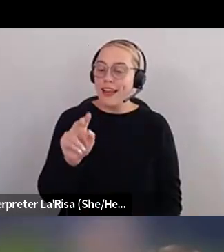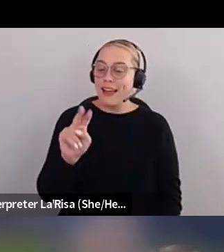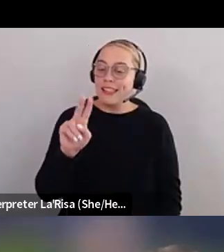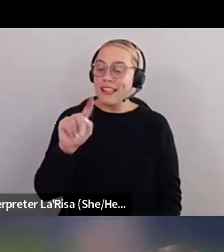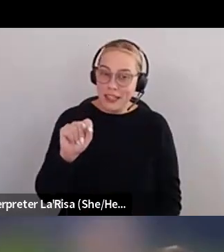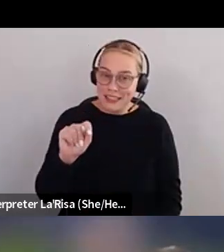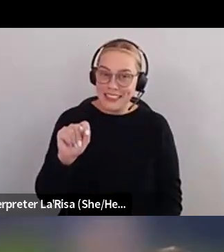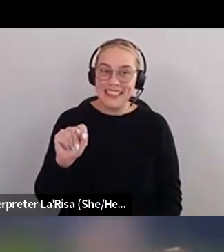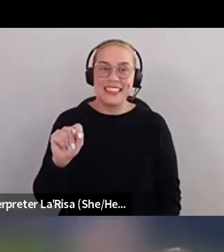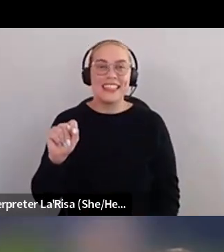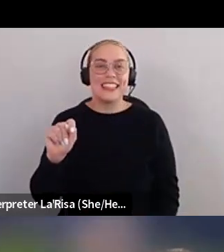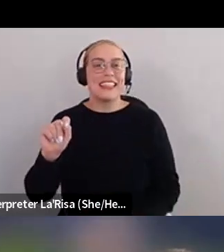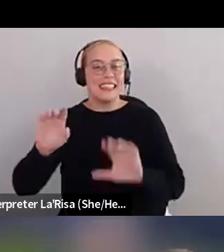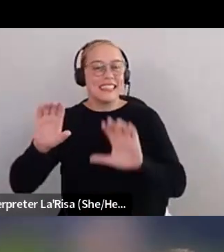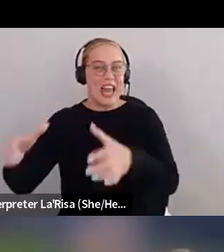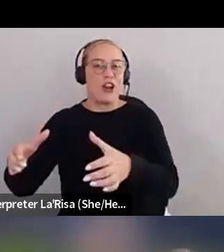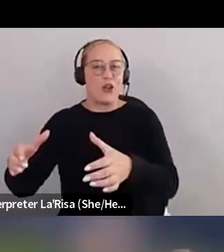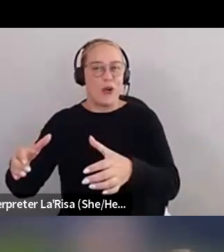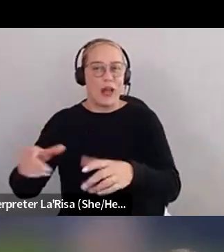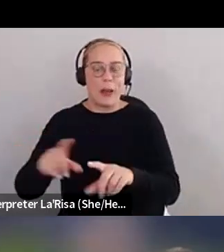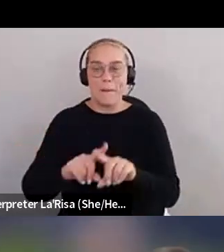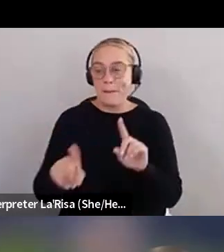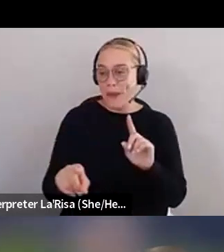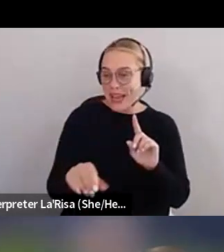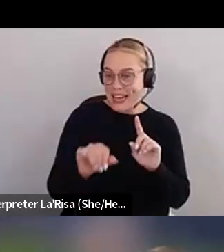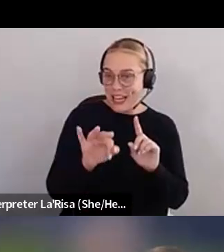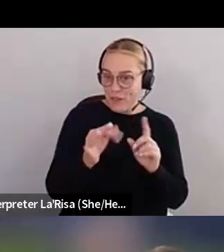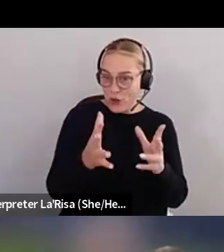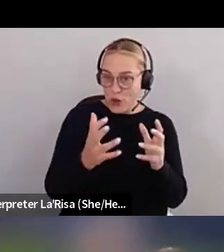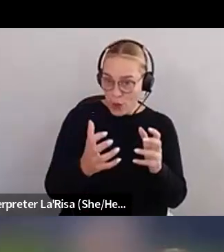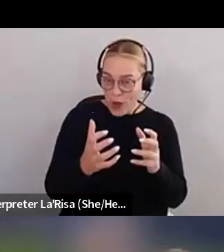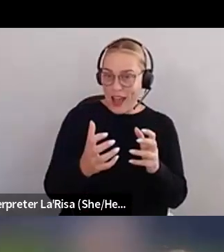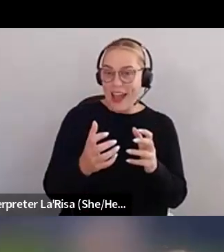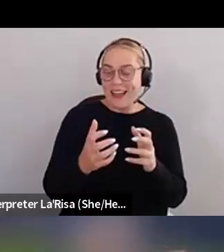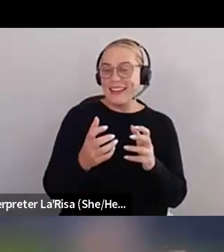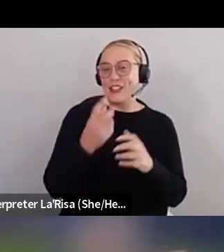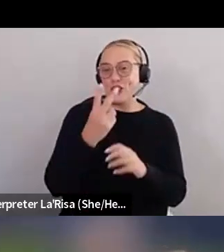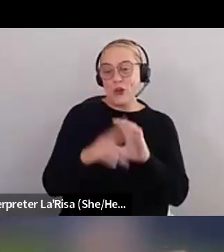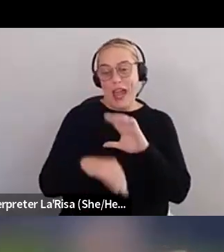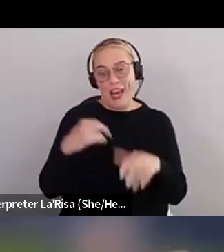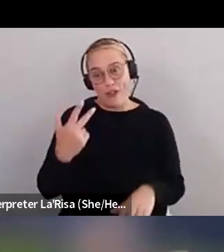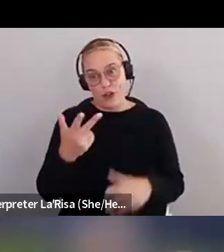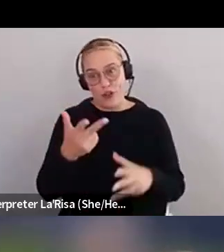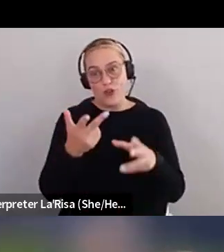Musketeers. Who wants marshmallow? Nobody. Like, discussing. I do like a solid Twix to give away for a non- nut giveaway -- category. If you